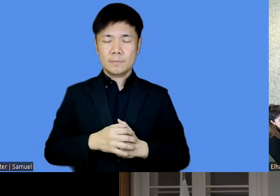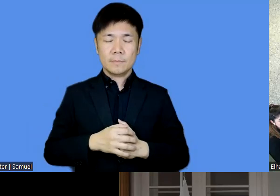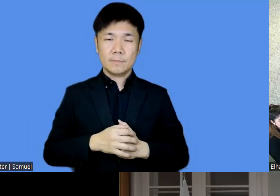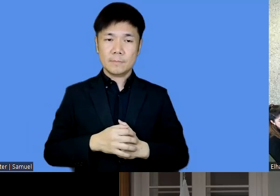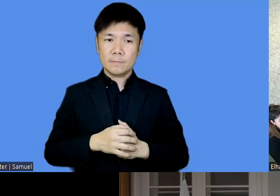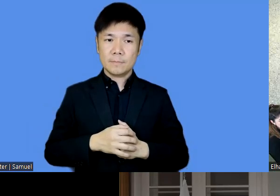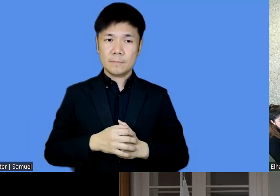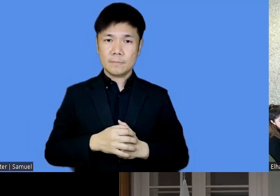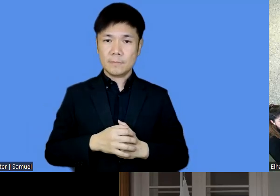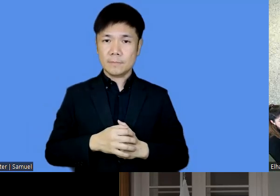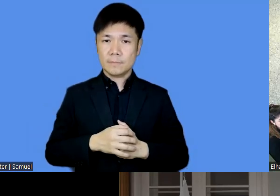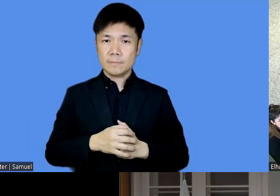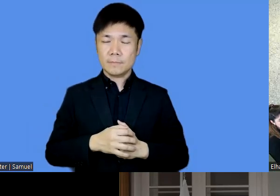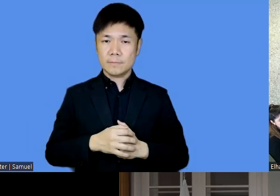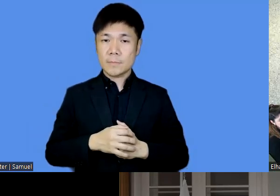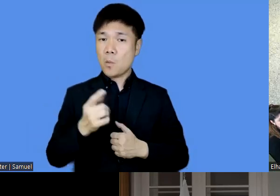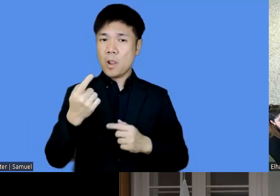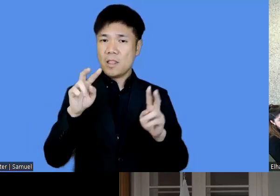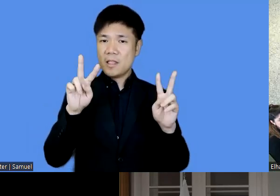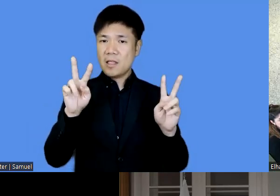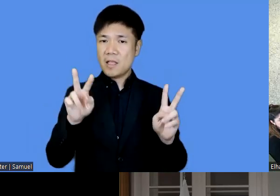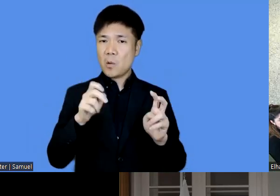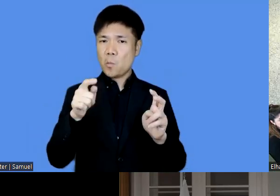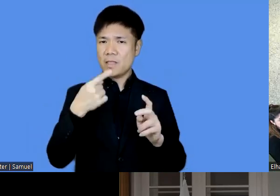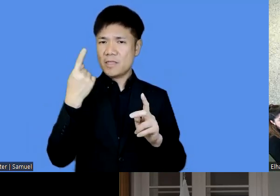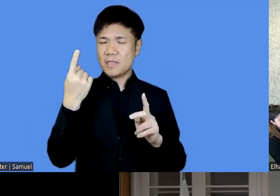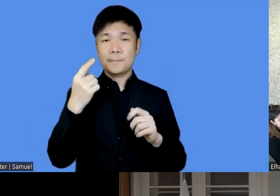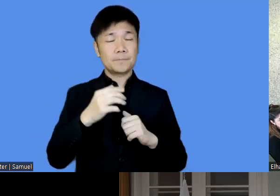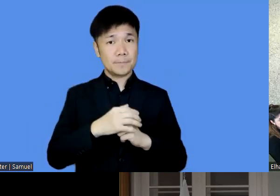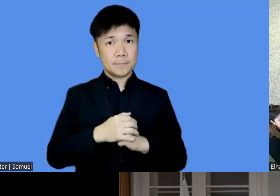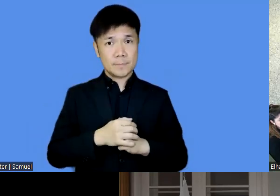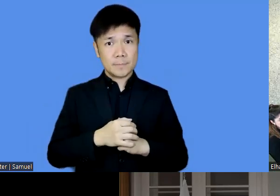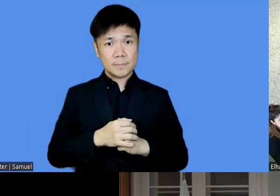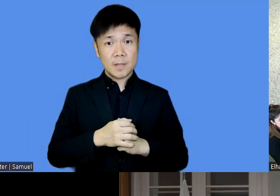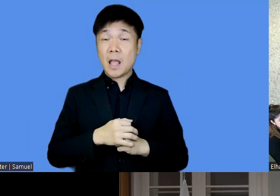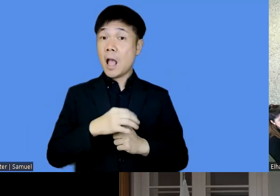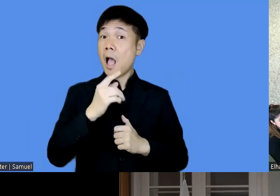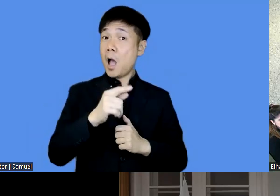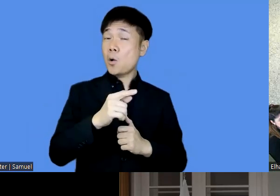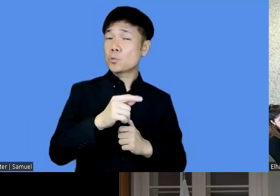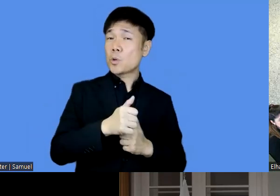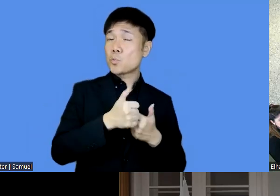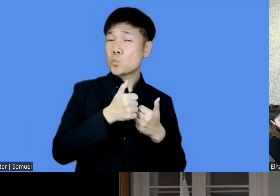We were trying to look at how we can recommend transfer values for families that have members